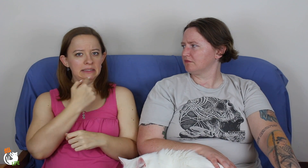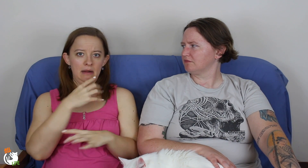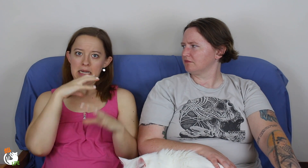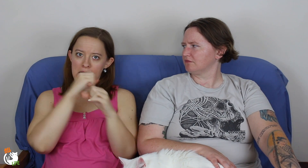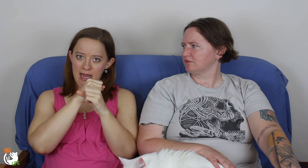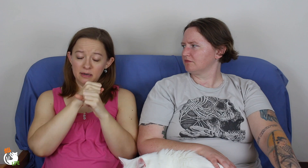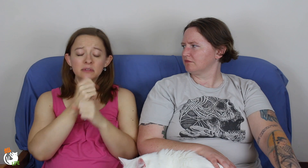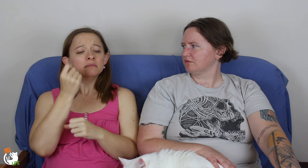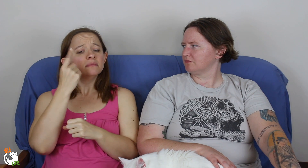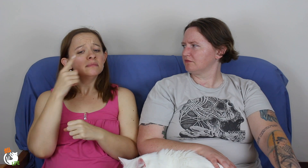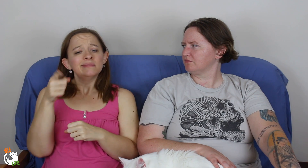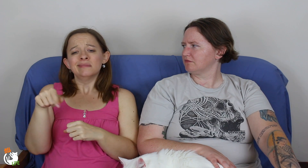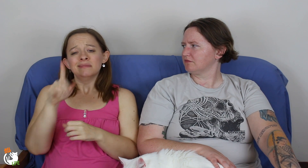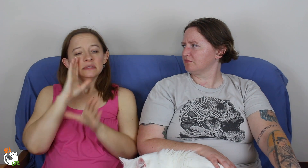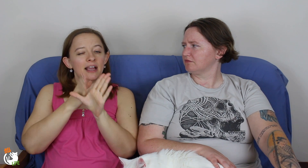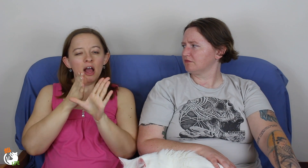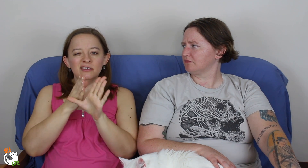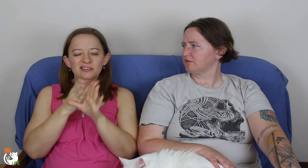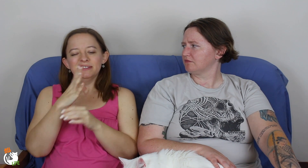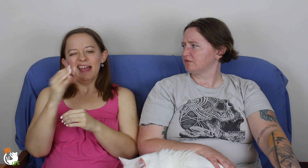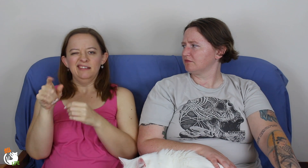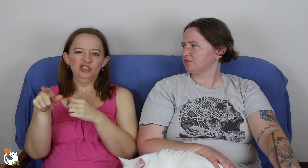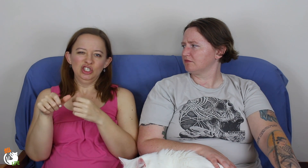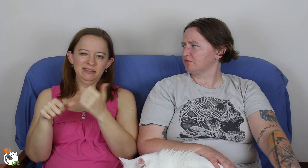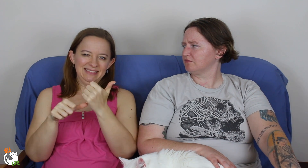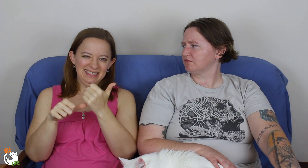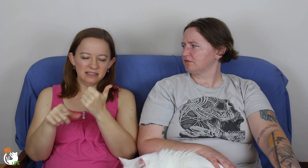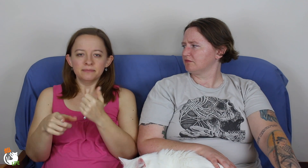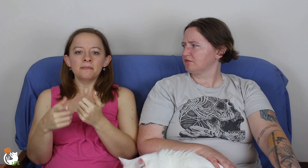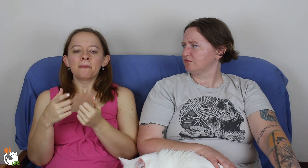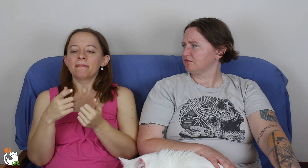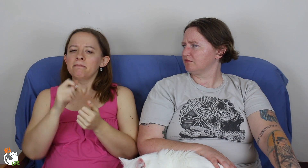We said "We want anonymous". The psychologist and the assistant,